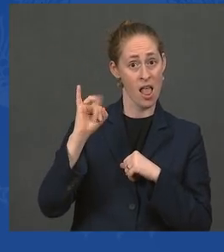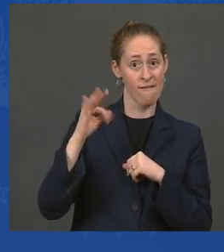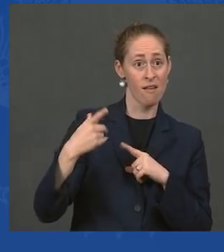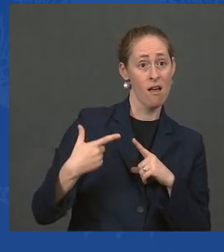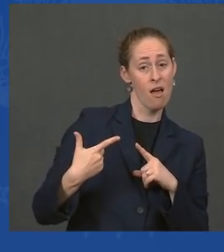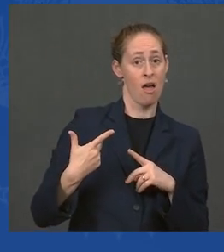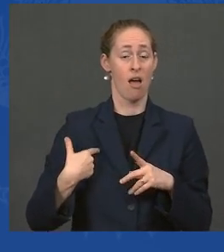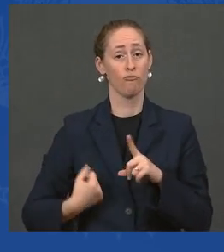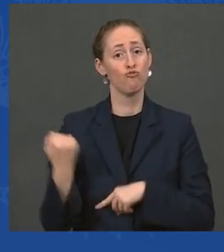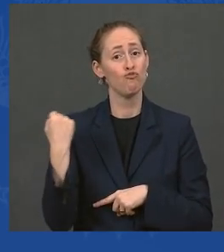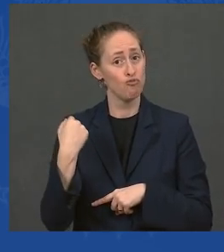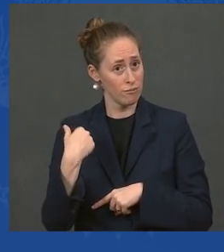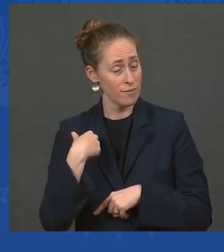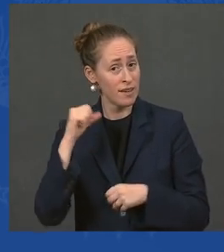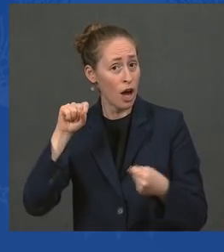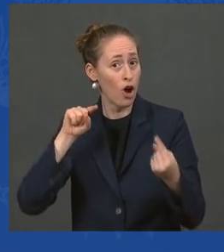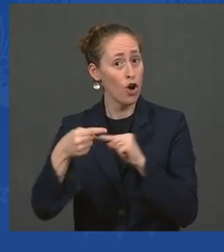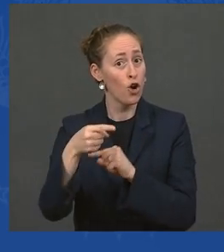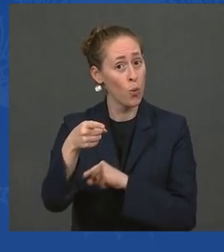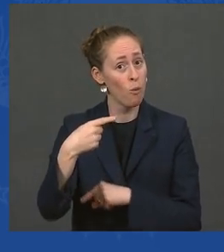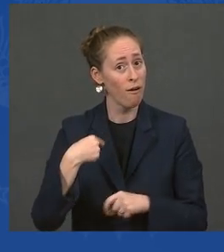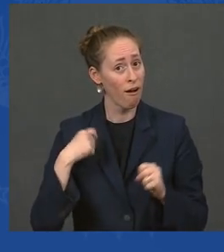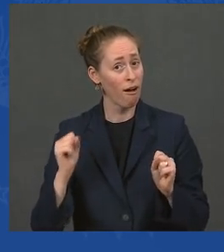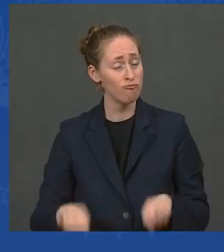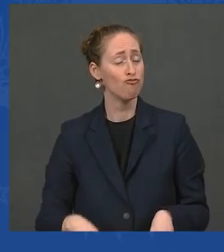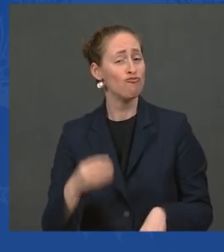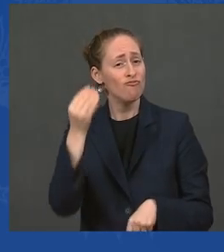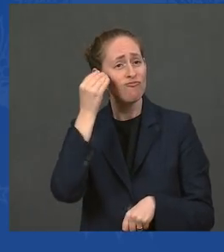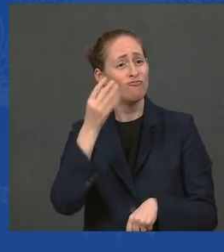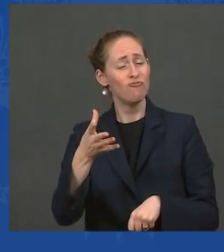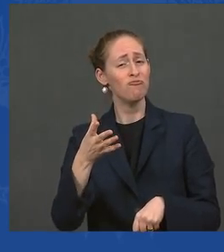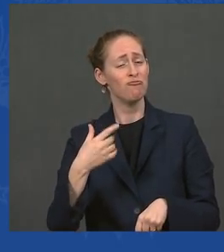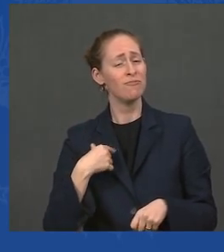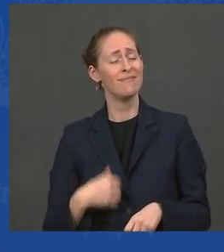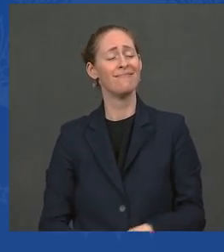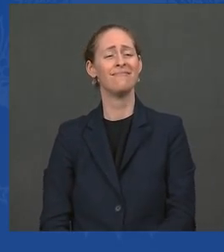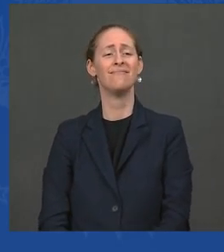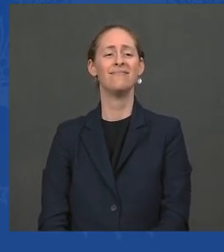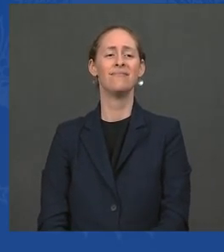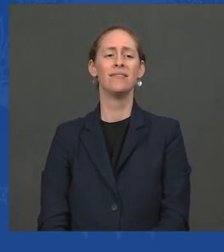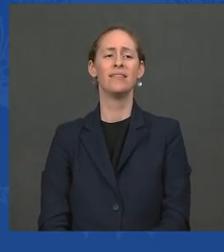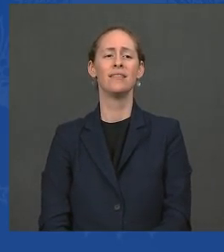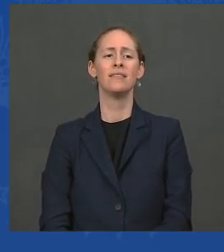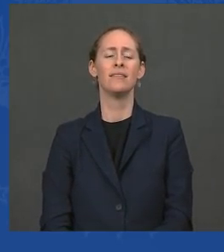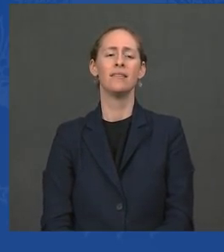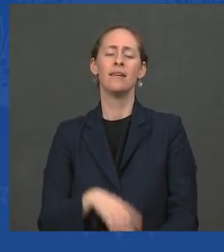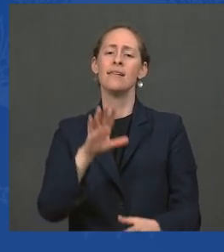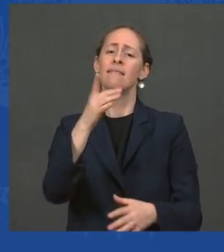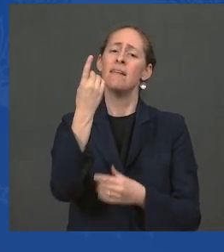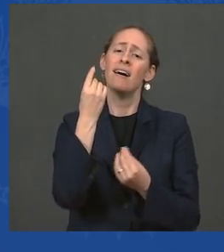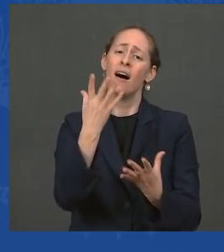And -- but, you know, it's one of those things that -- I was fortunate because the people I was surrounded by --